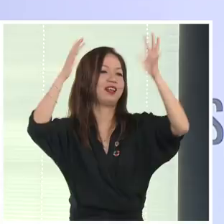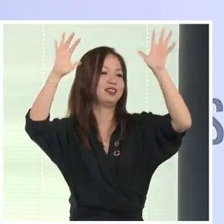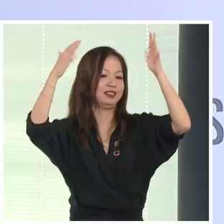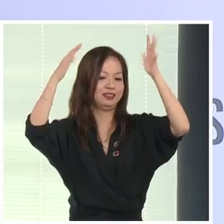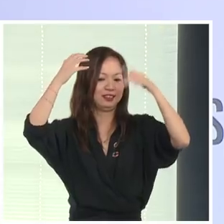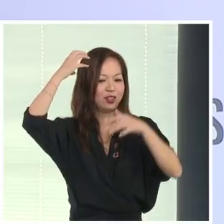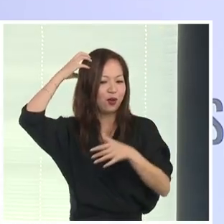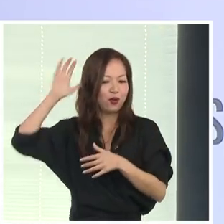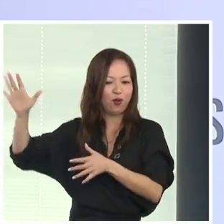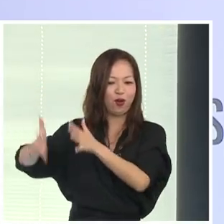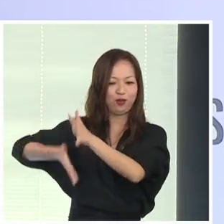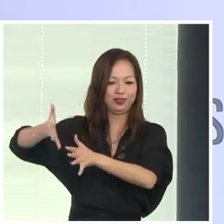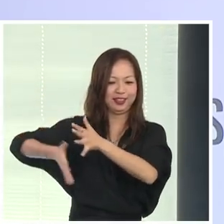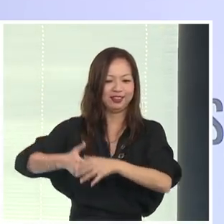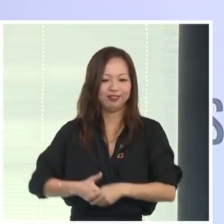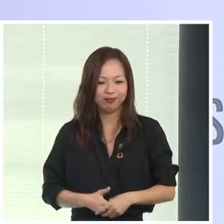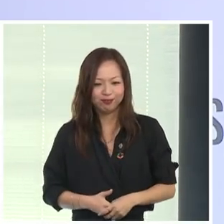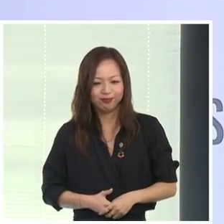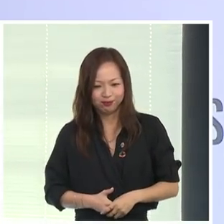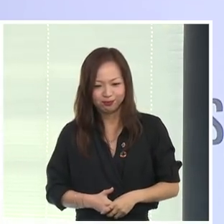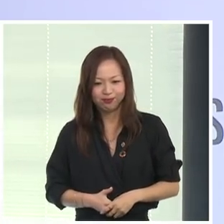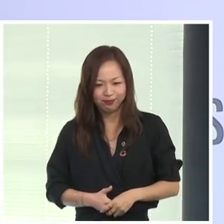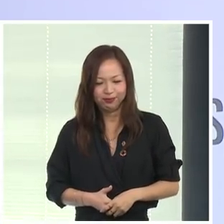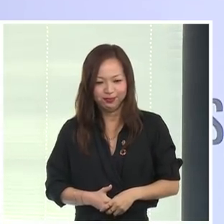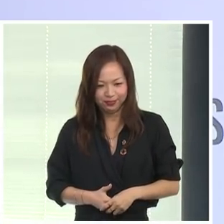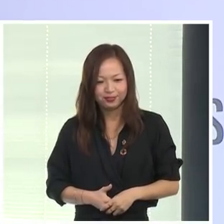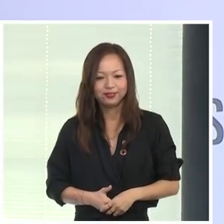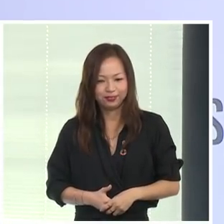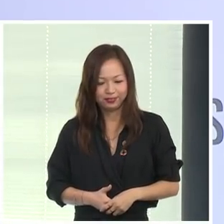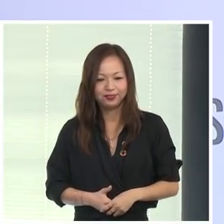There may be some problems with technology. Can you see them? Yes! Fantastic!